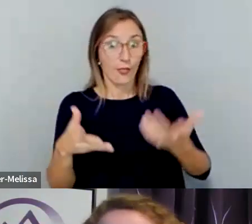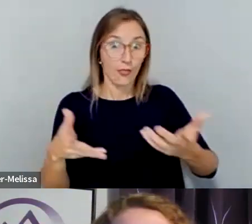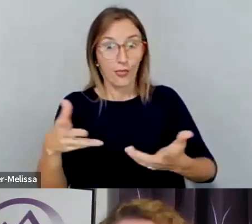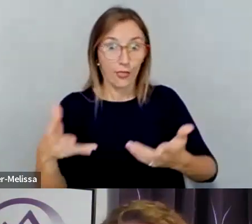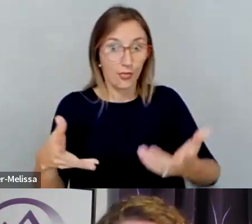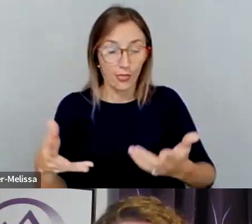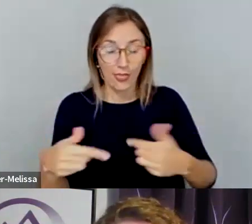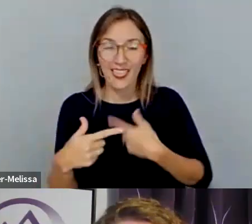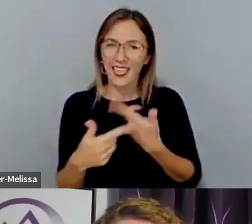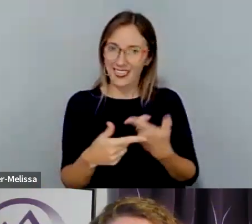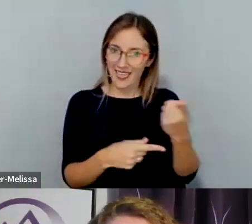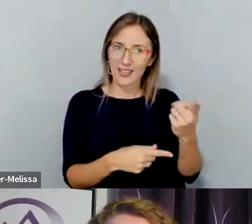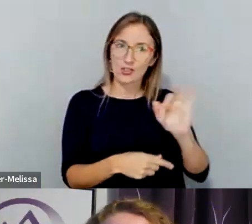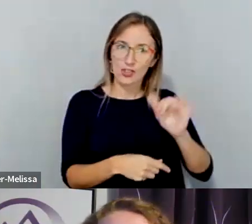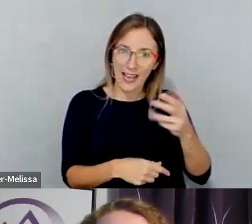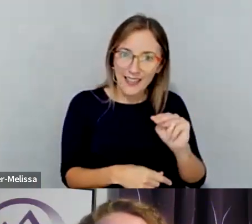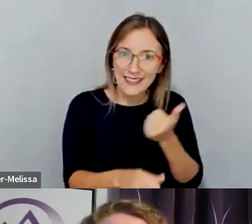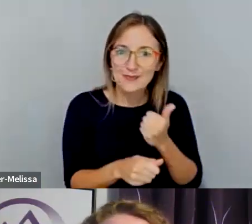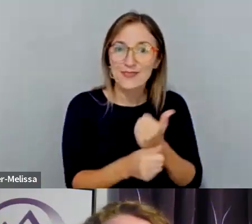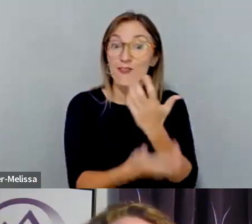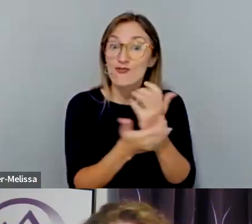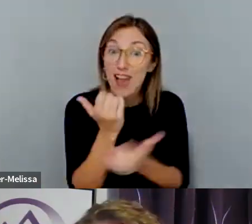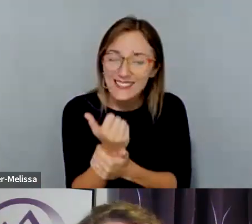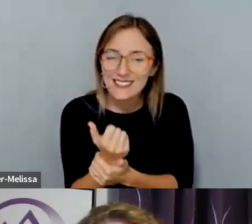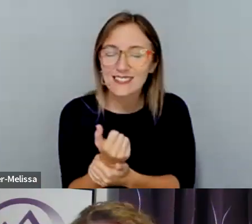does not no sign language. Someone in the crowd says, I'm a volunteer